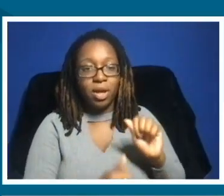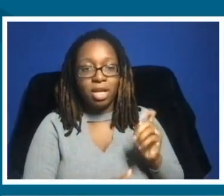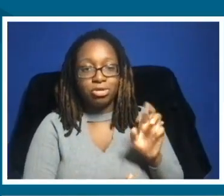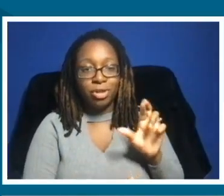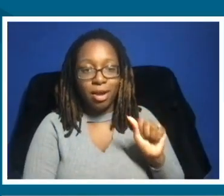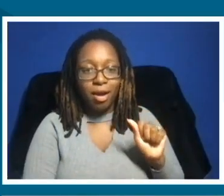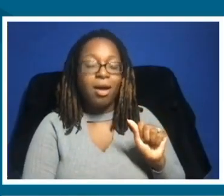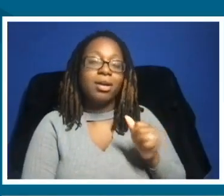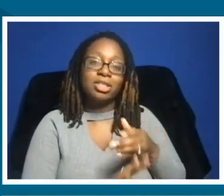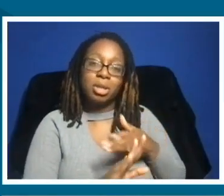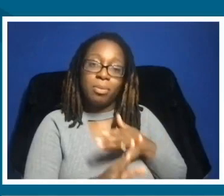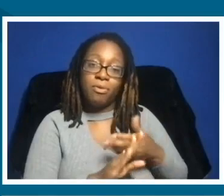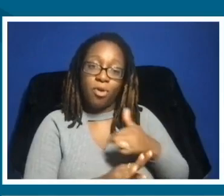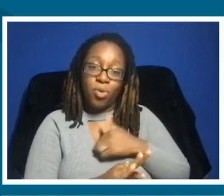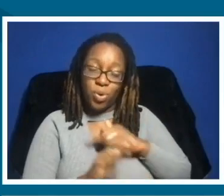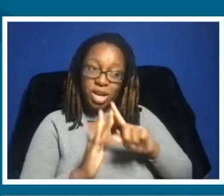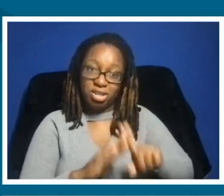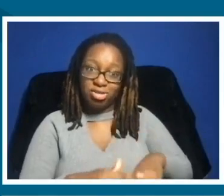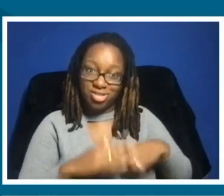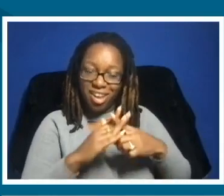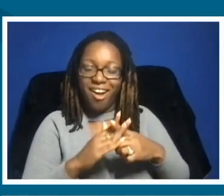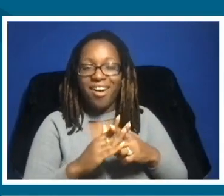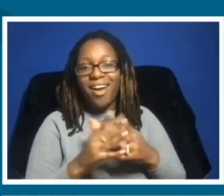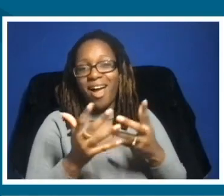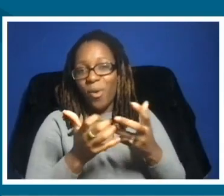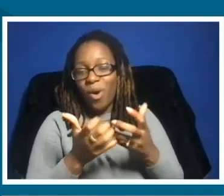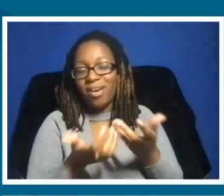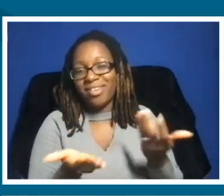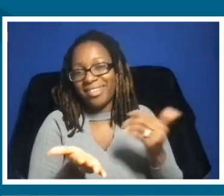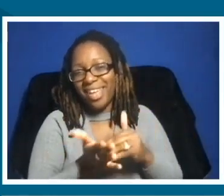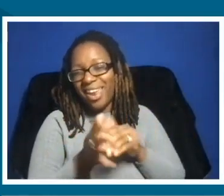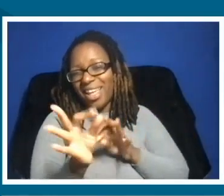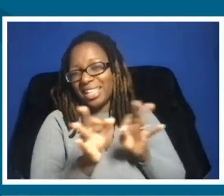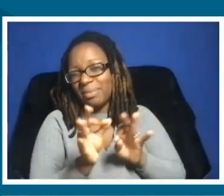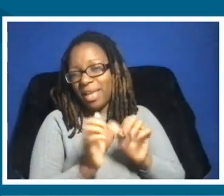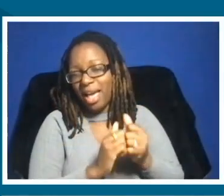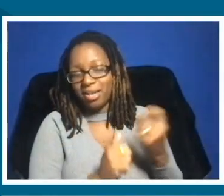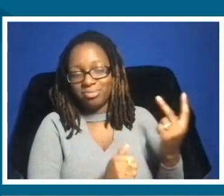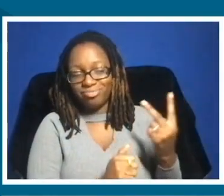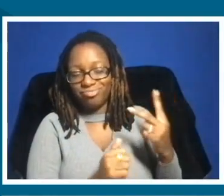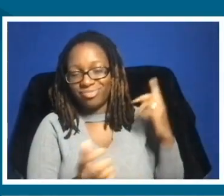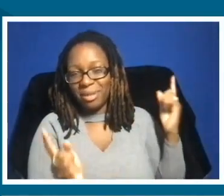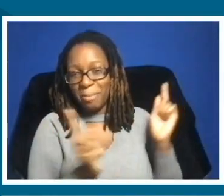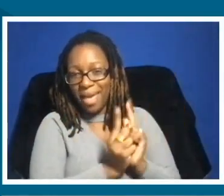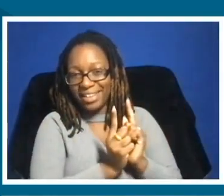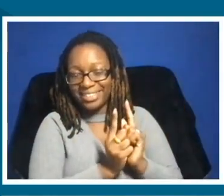pull back the curtain a little bit on how she and i met and started to